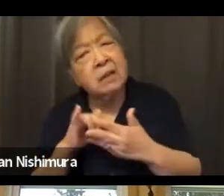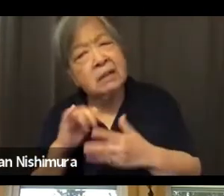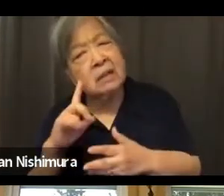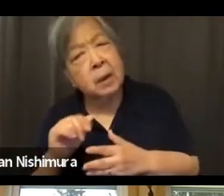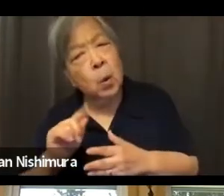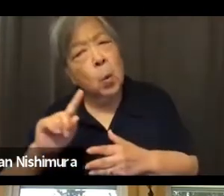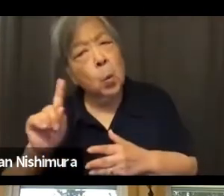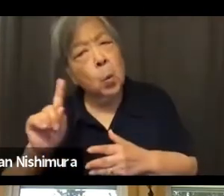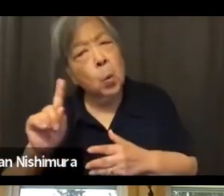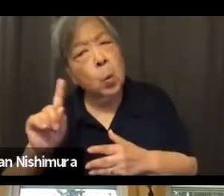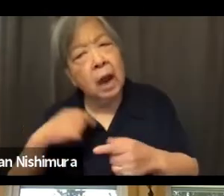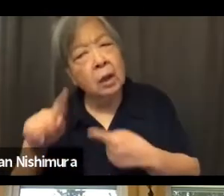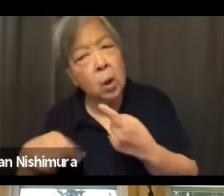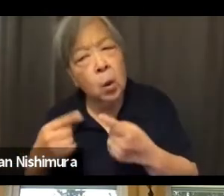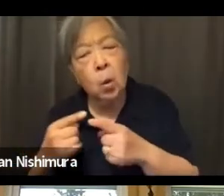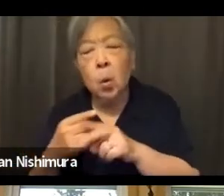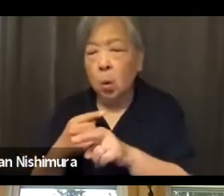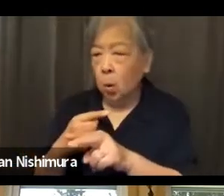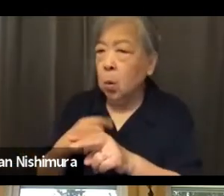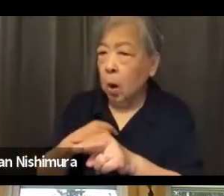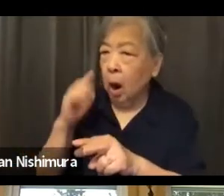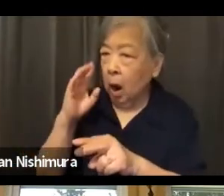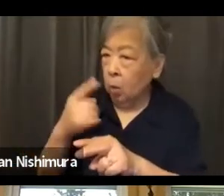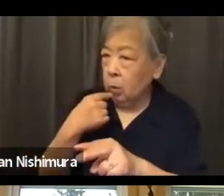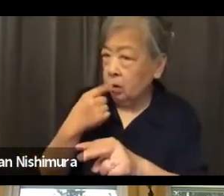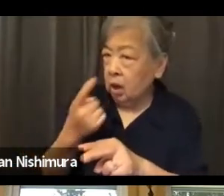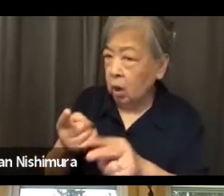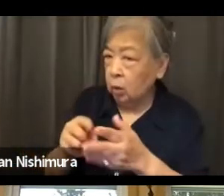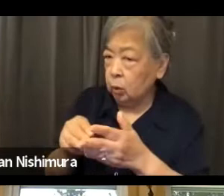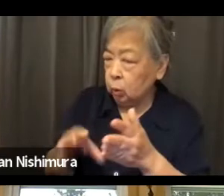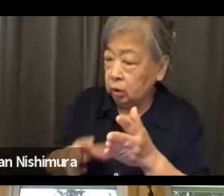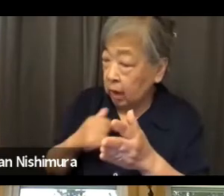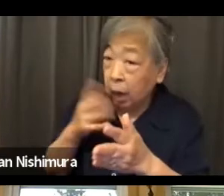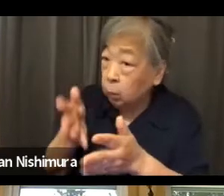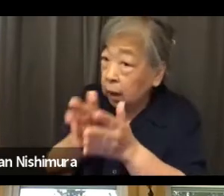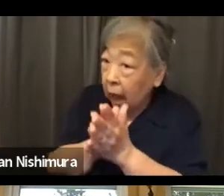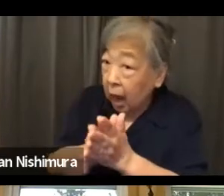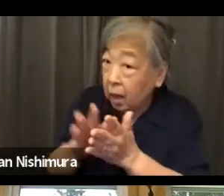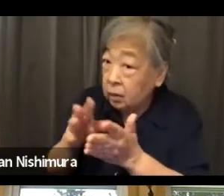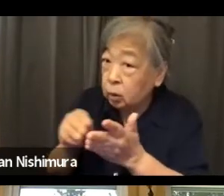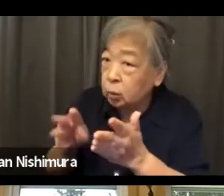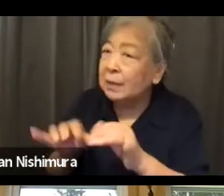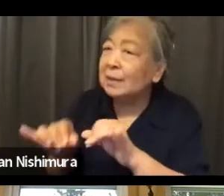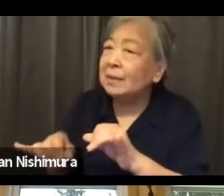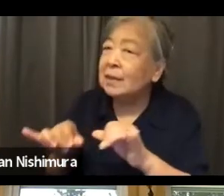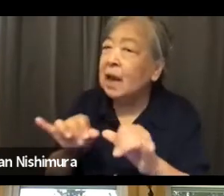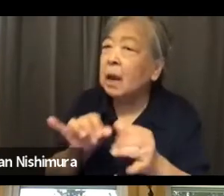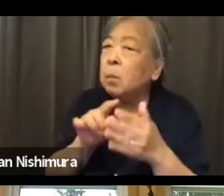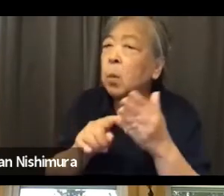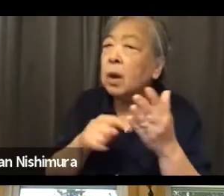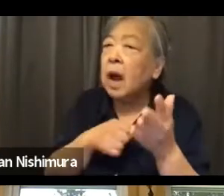often back that student up and ask some of the same questions I ask of all students: What is your major?